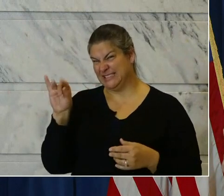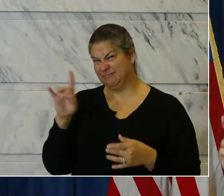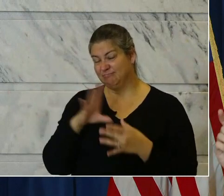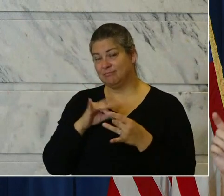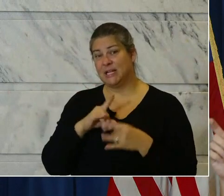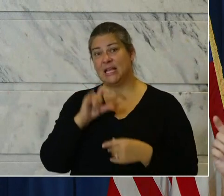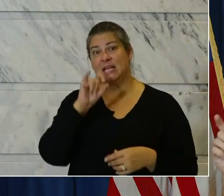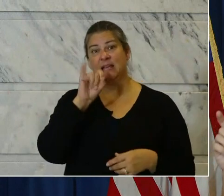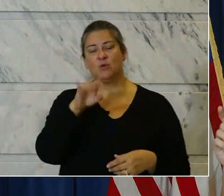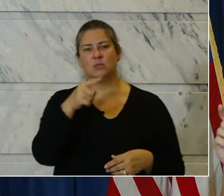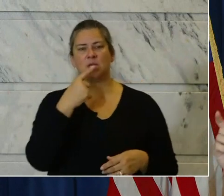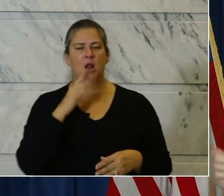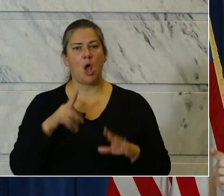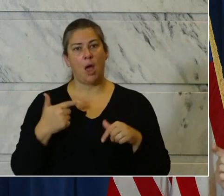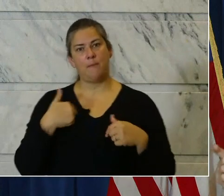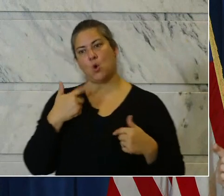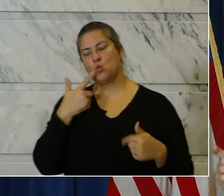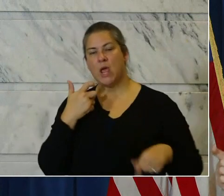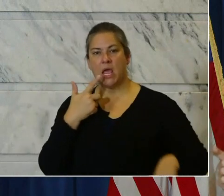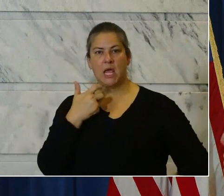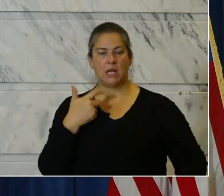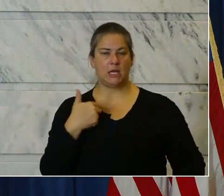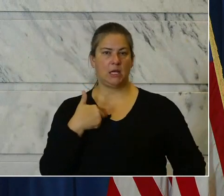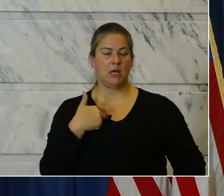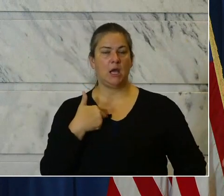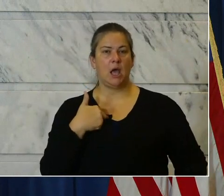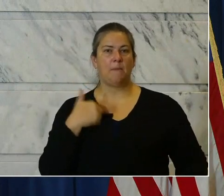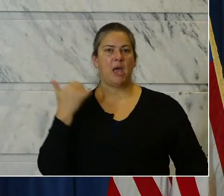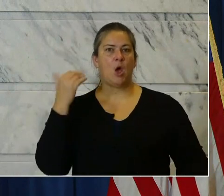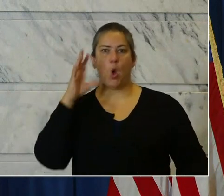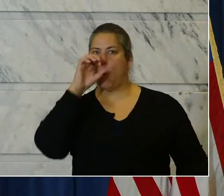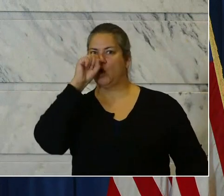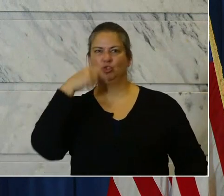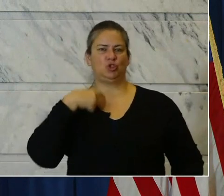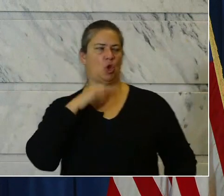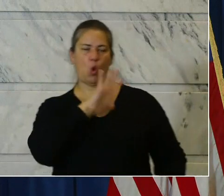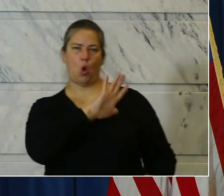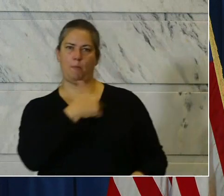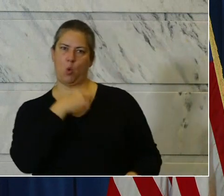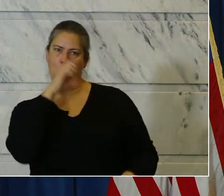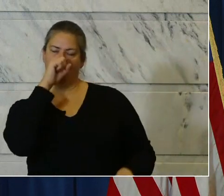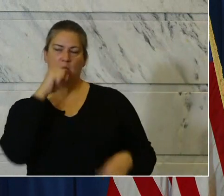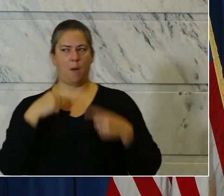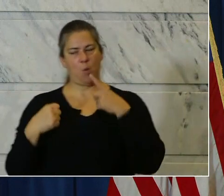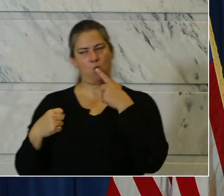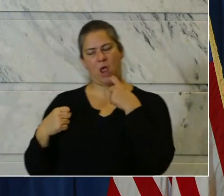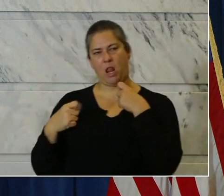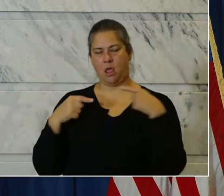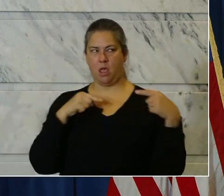WAS LET'S TRY TO ARGUE AROUND THAT. PSYCHED STACKS SAID. IF YOU'RE IF YOU'RE ARGUE BETWEEN IF YOU'RE IN THE RED OR THE